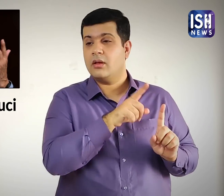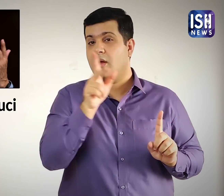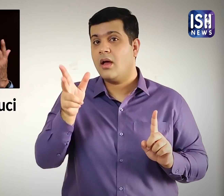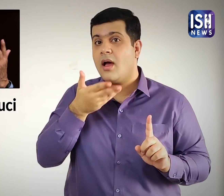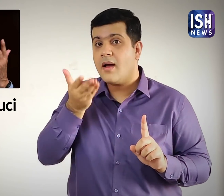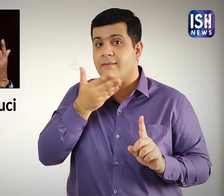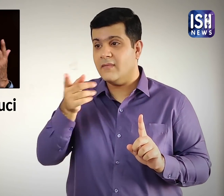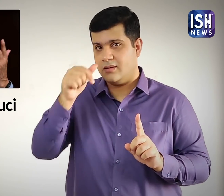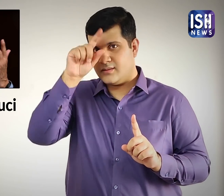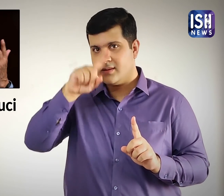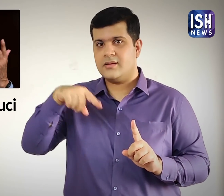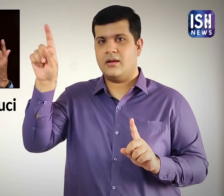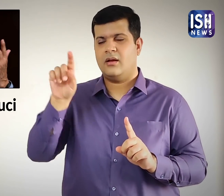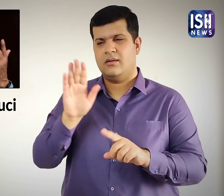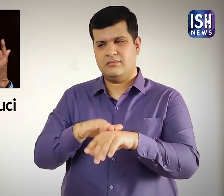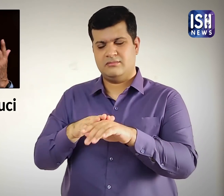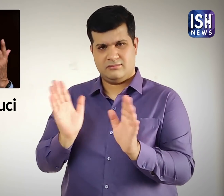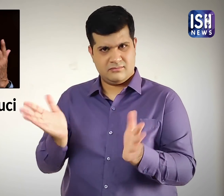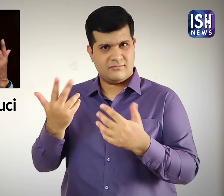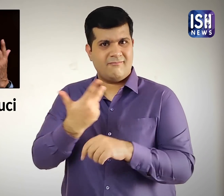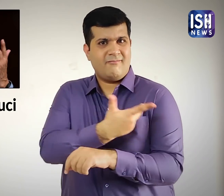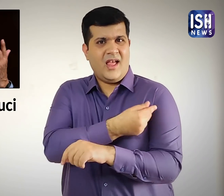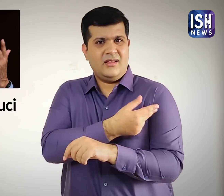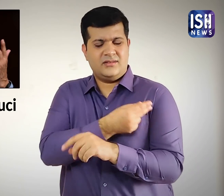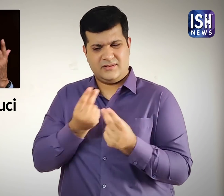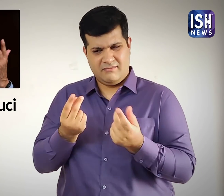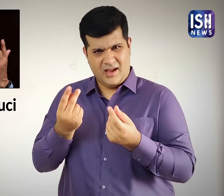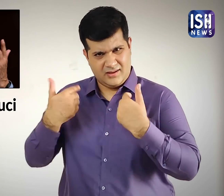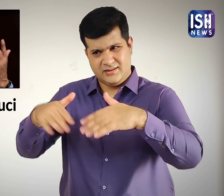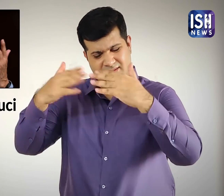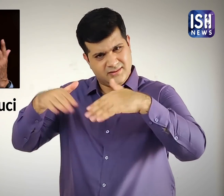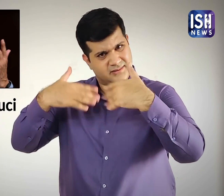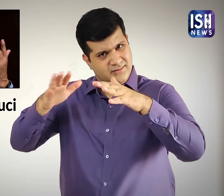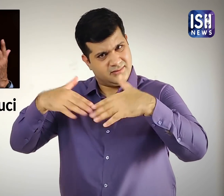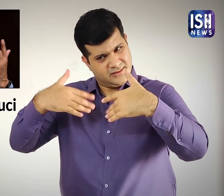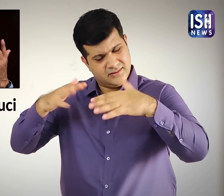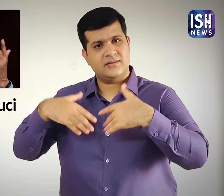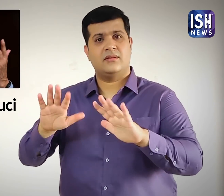has advised India to go for a massive COVID vaccination drive